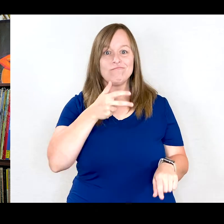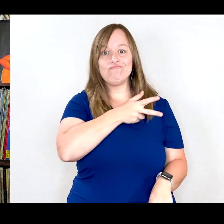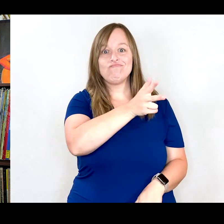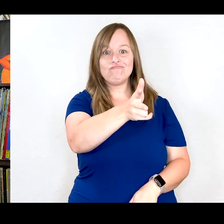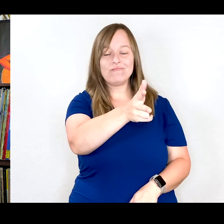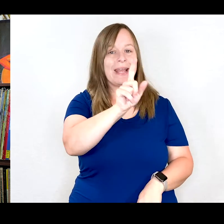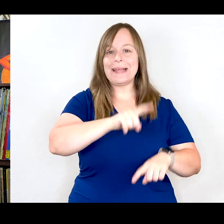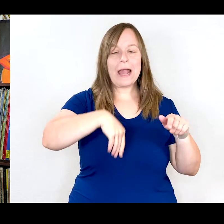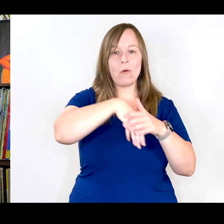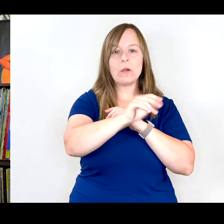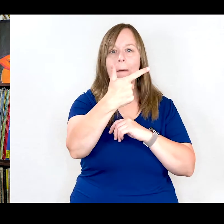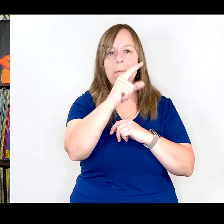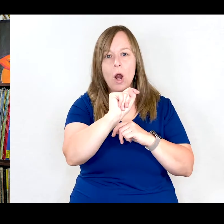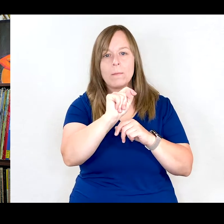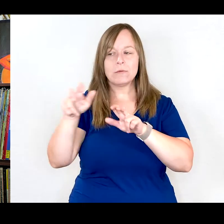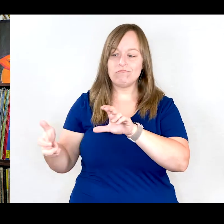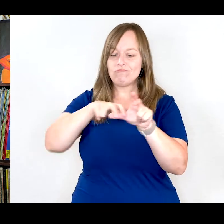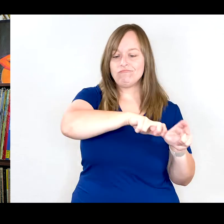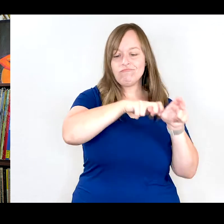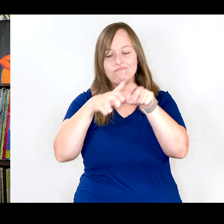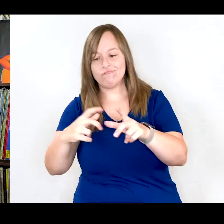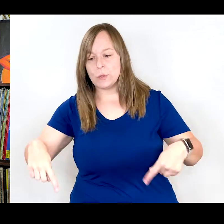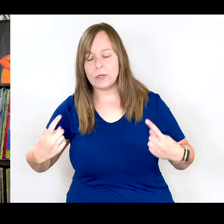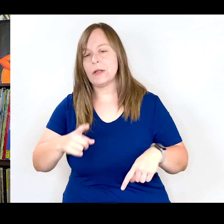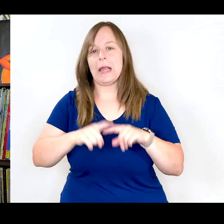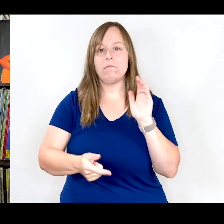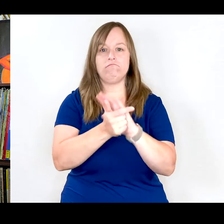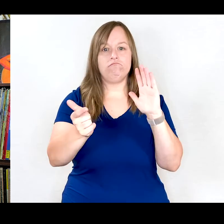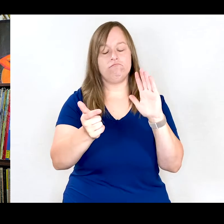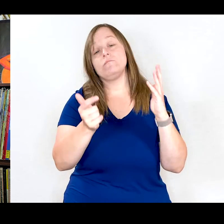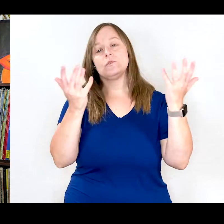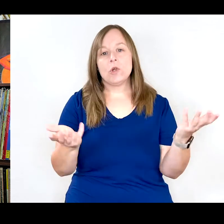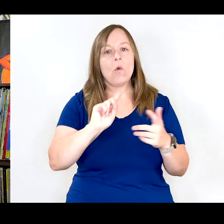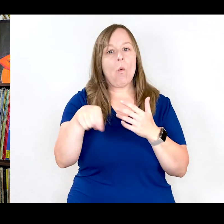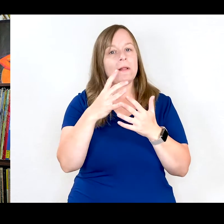They're not allowed to come in and help me get out of the apartment in a wheelchair.